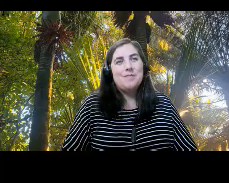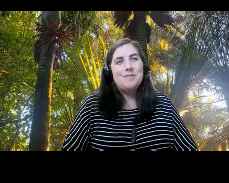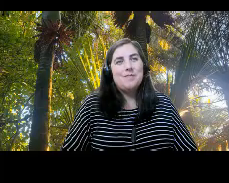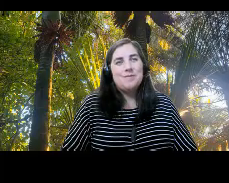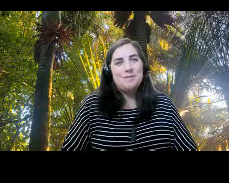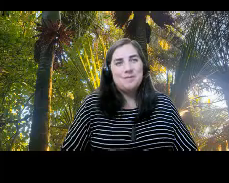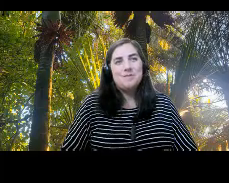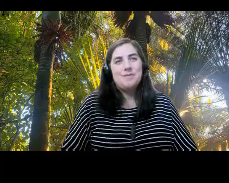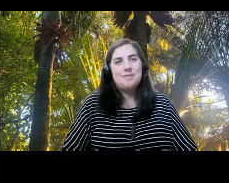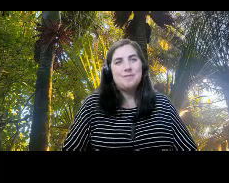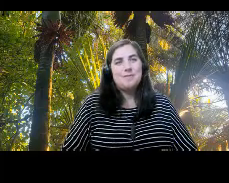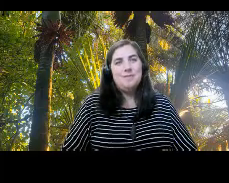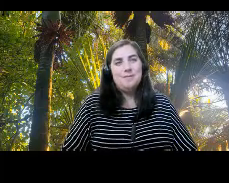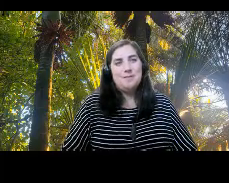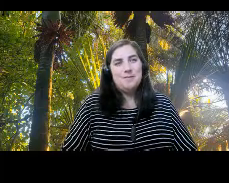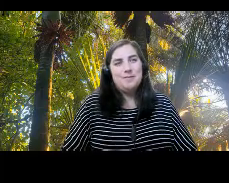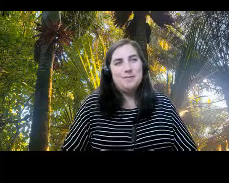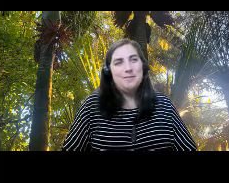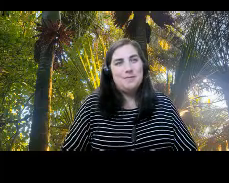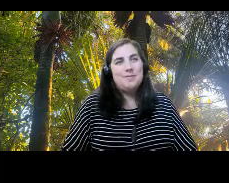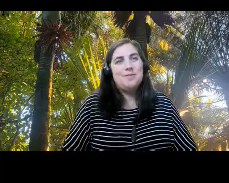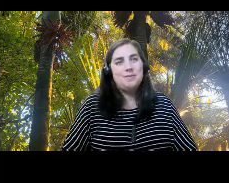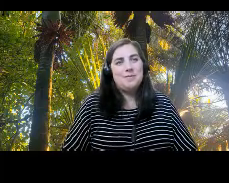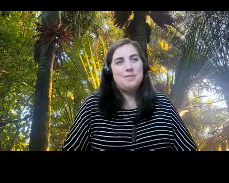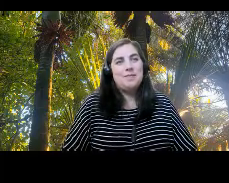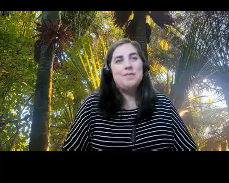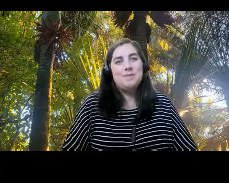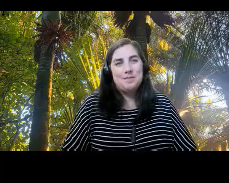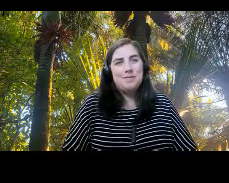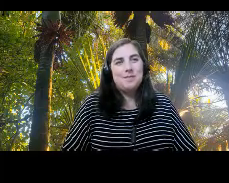be adopted as supporting an accreditation system.